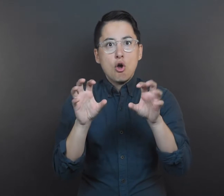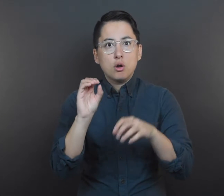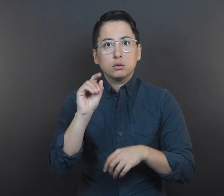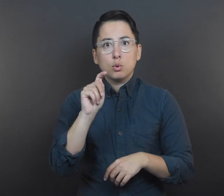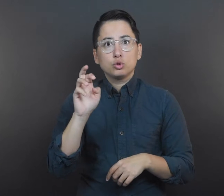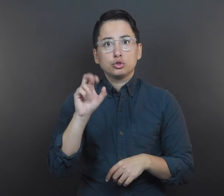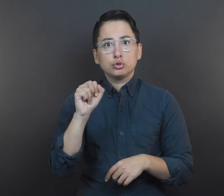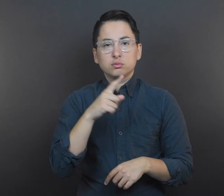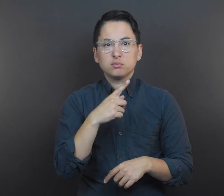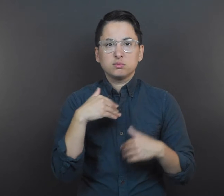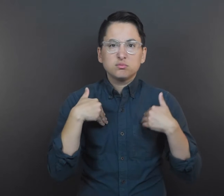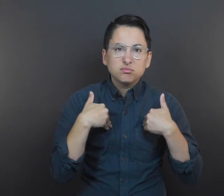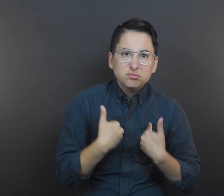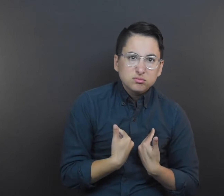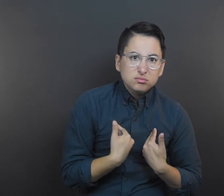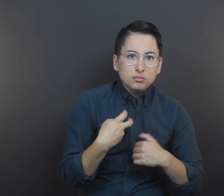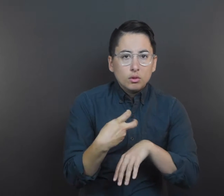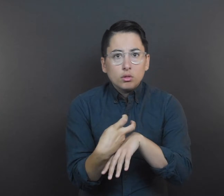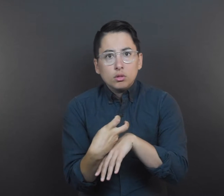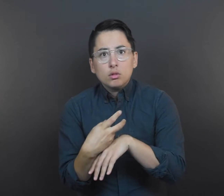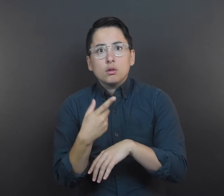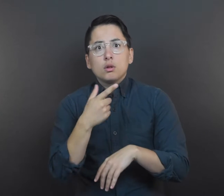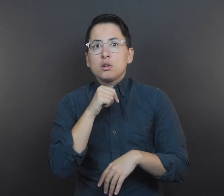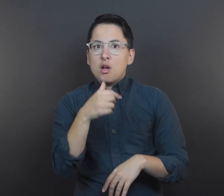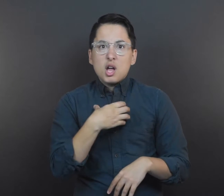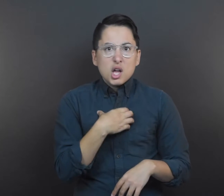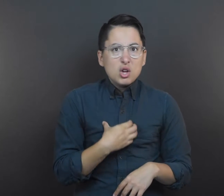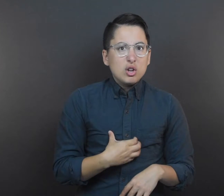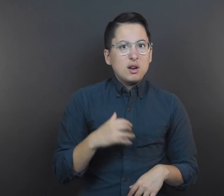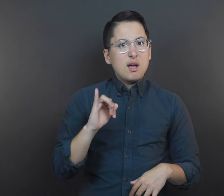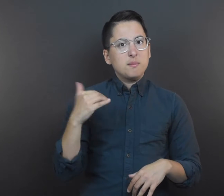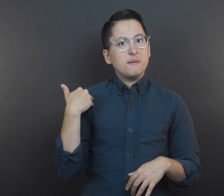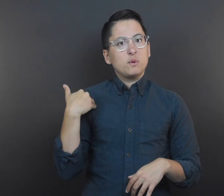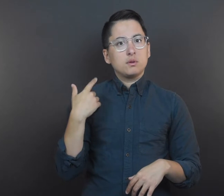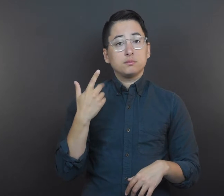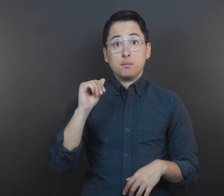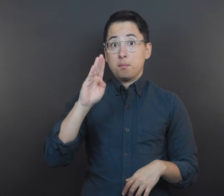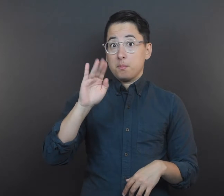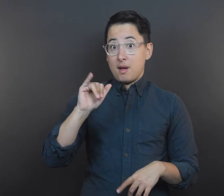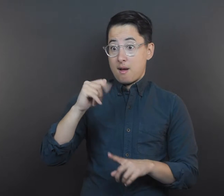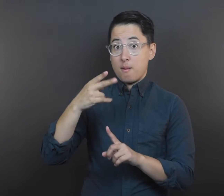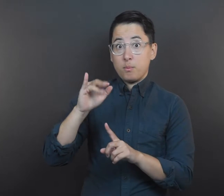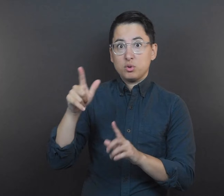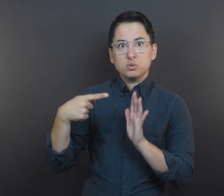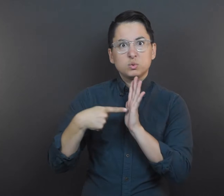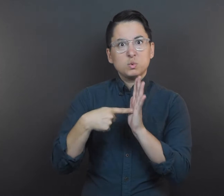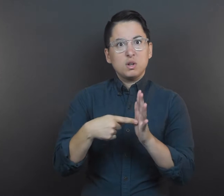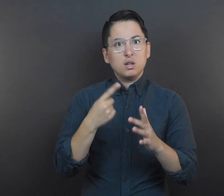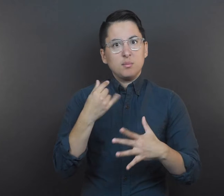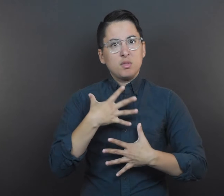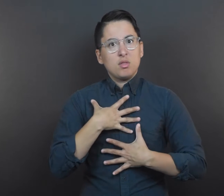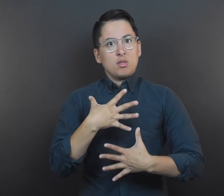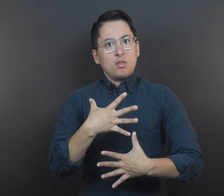By April, the otters were also showing signs of respiratory illness.